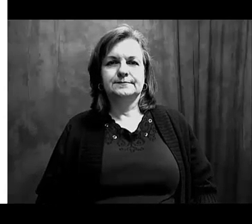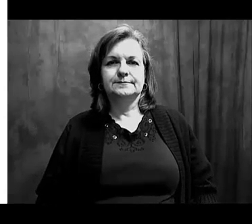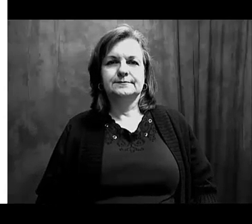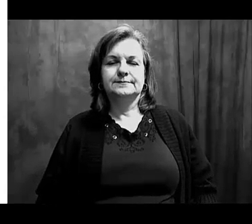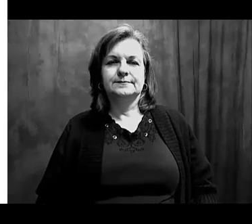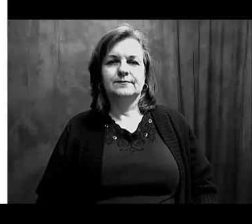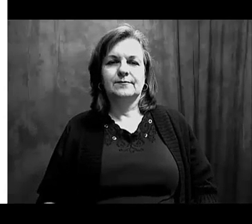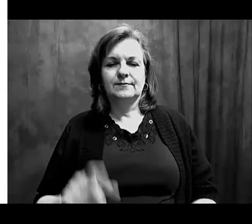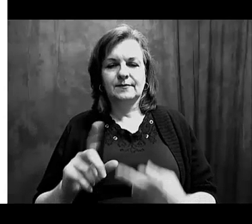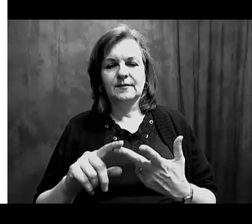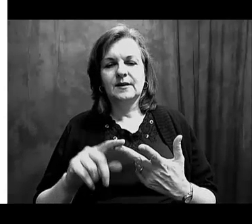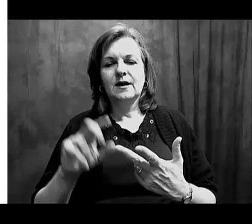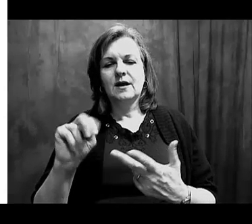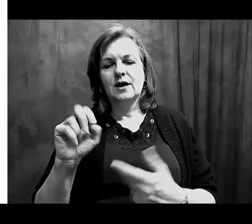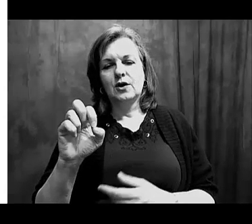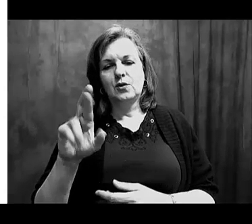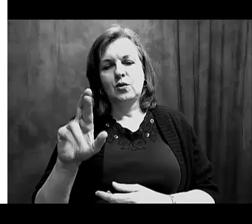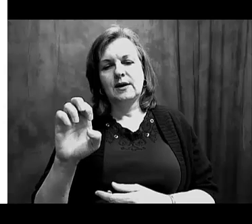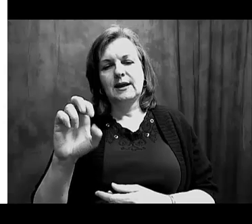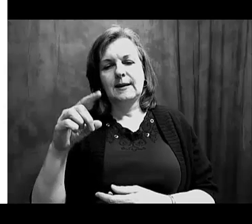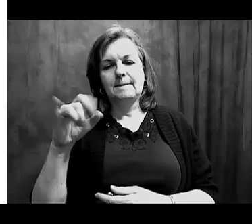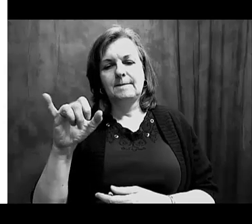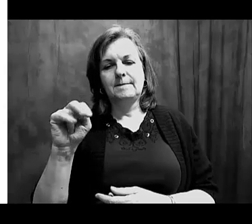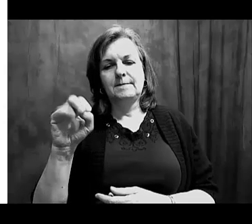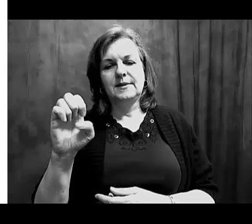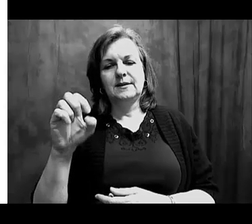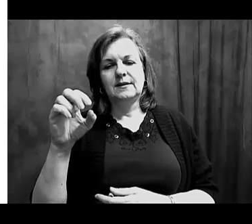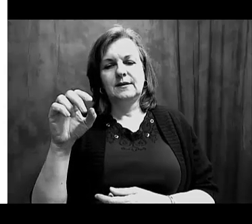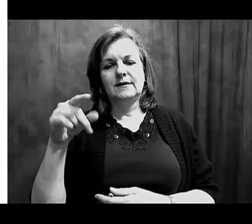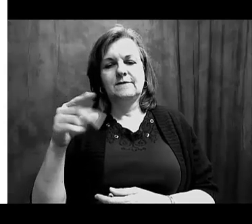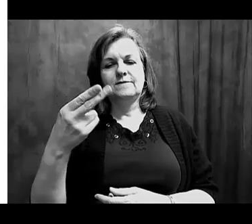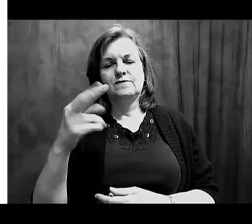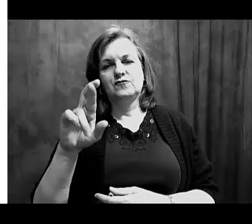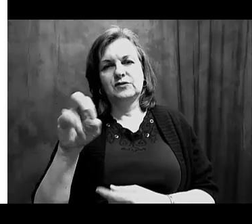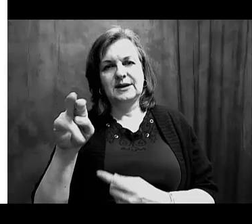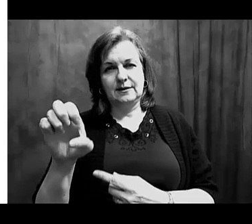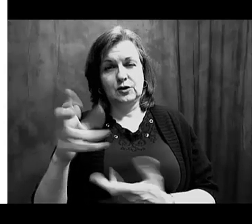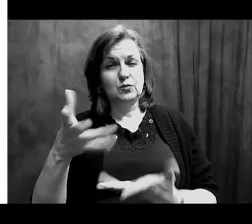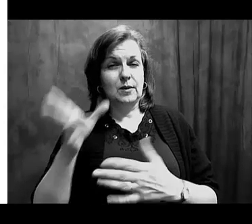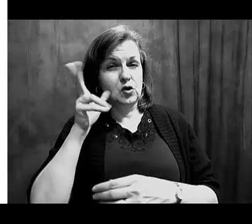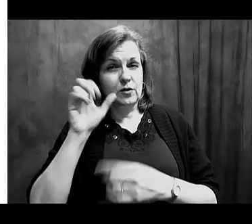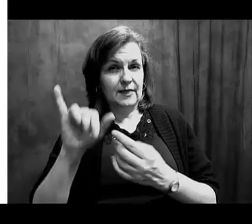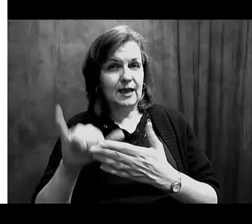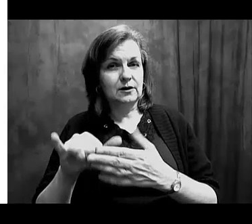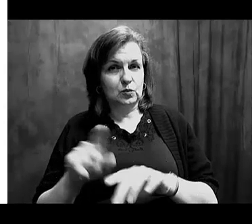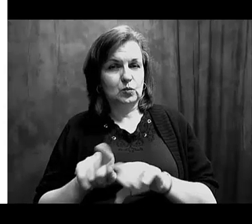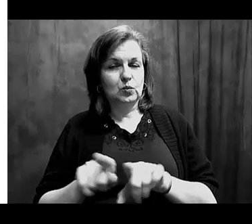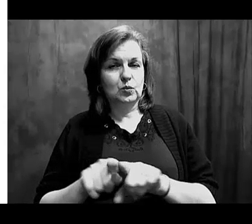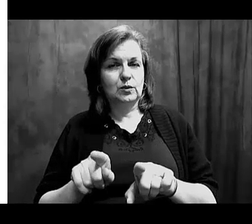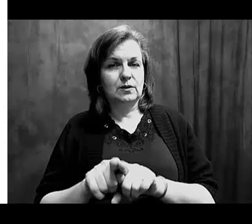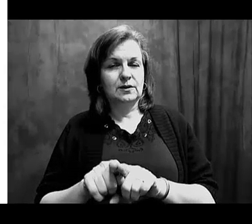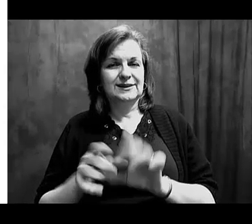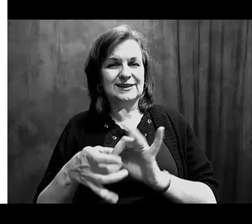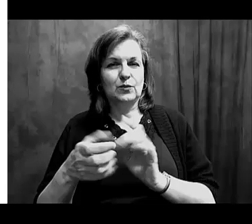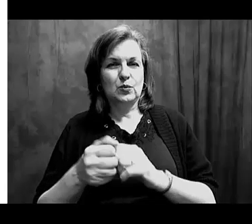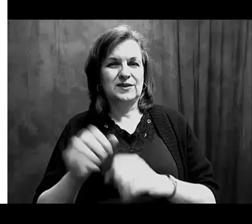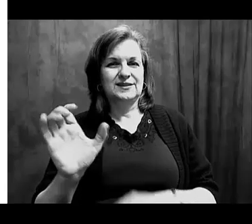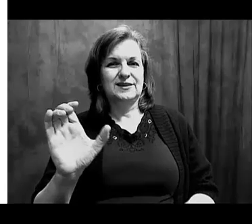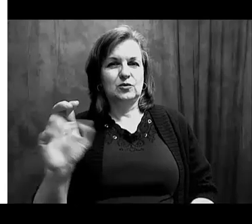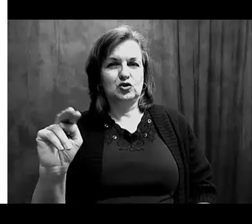norepinephrine is probably another one you've also heard of associated with the central nervous system